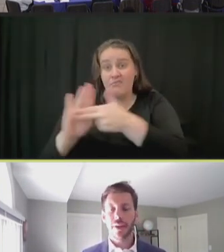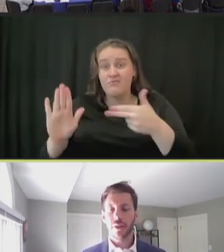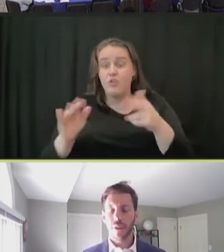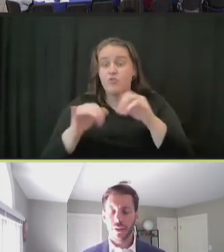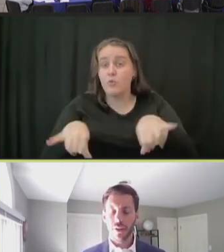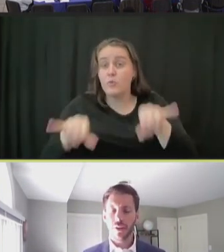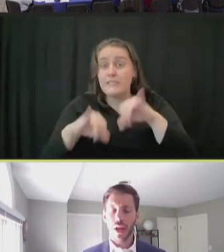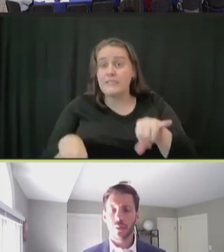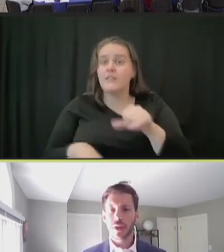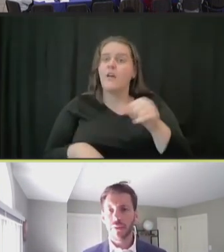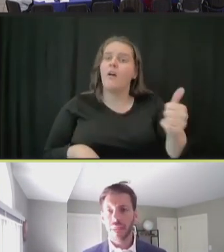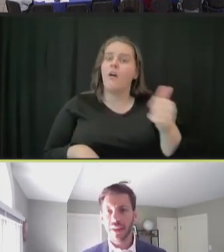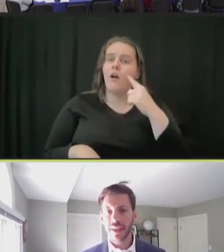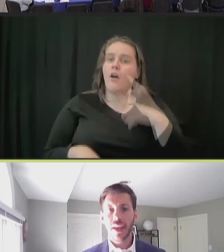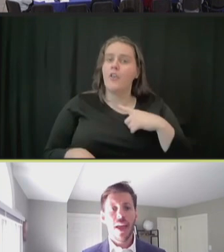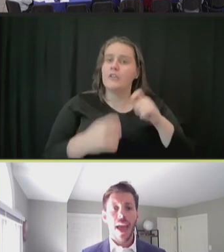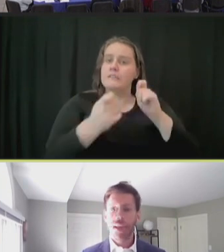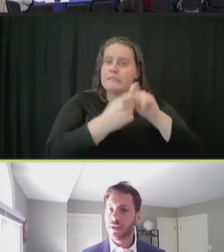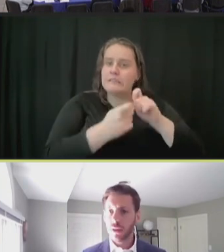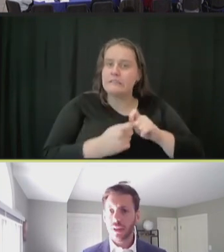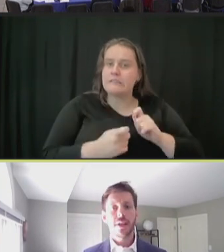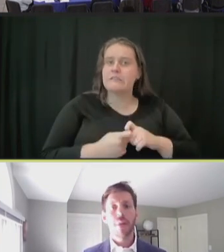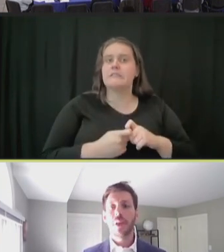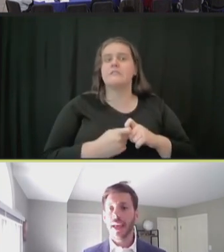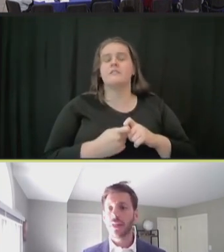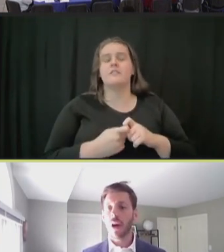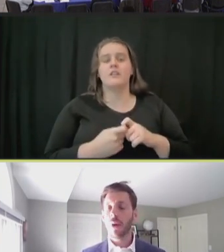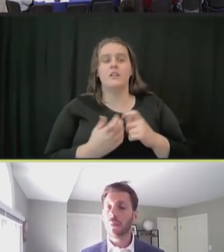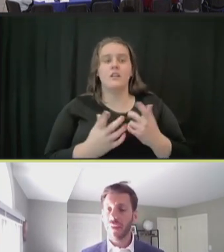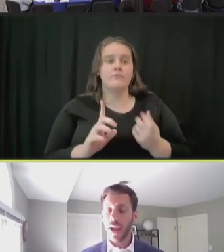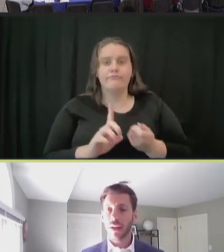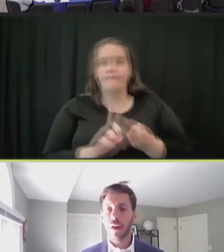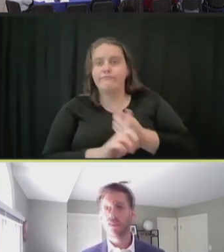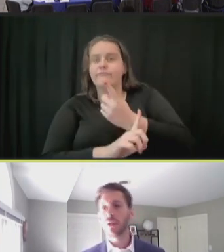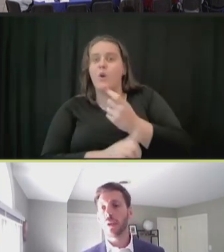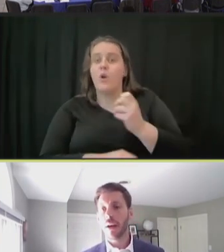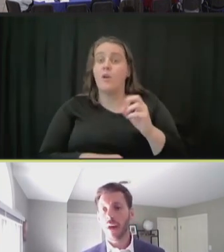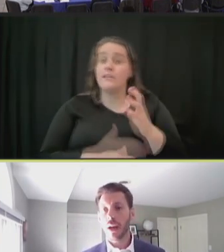they're circumventing. And certainly, some plans are providing coverage without cost